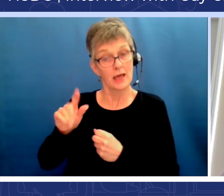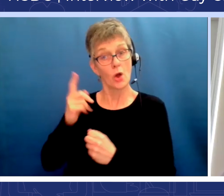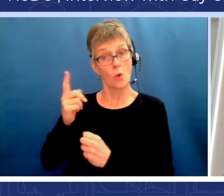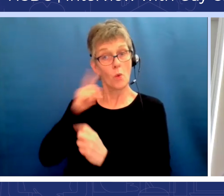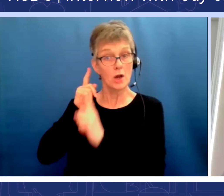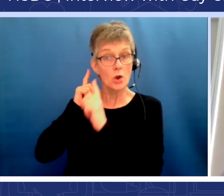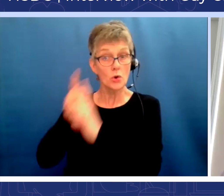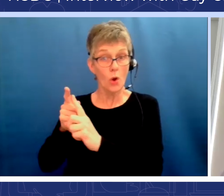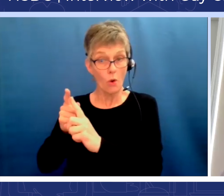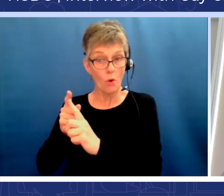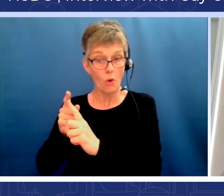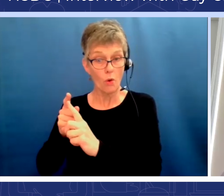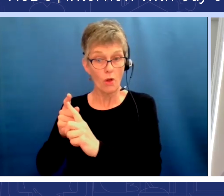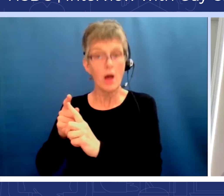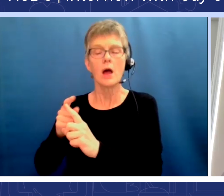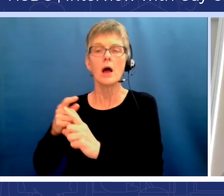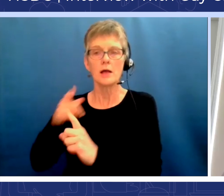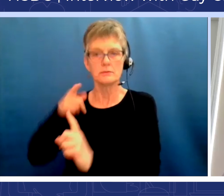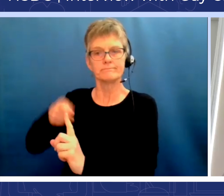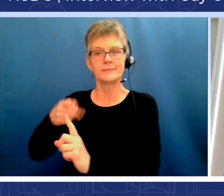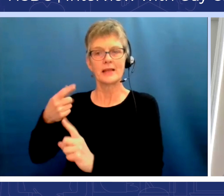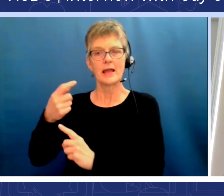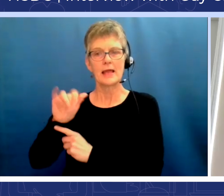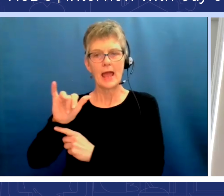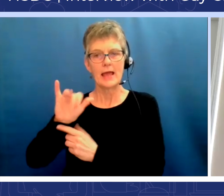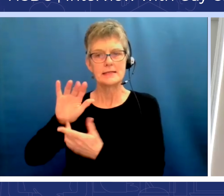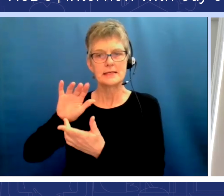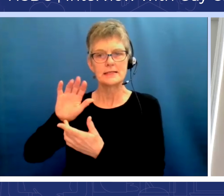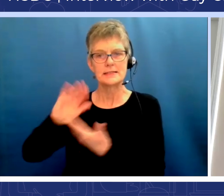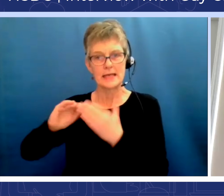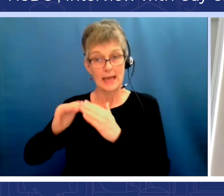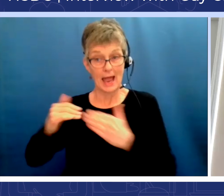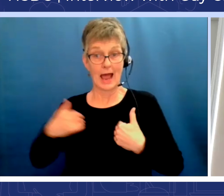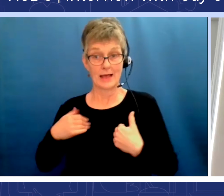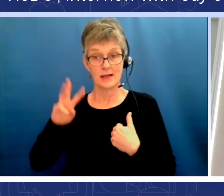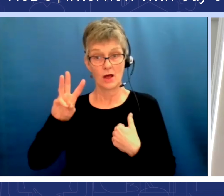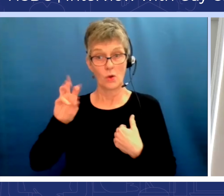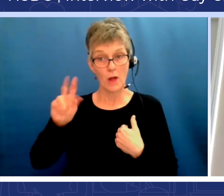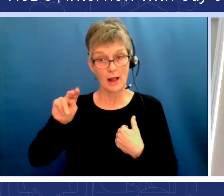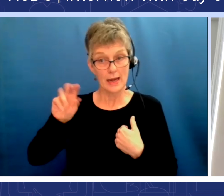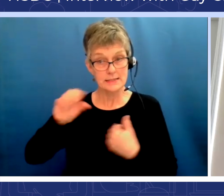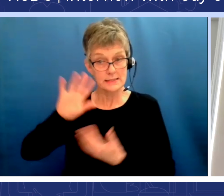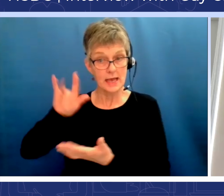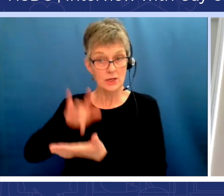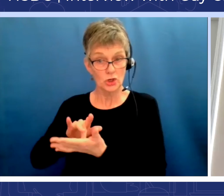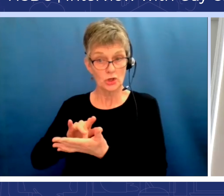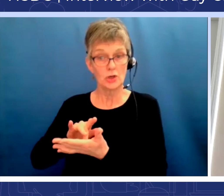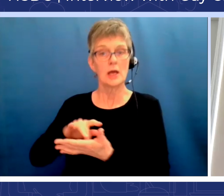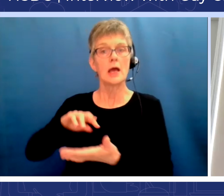which also has a Wellness Center is to help folks attain access to healthcare insurance.